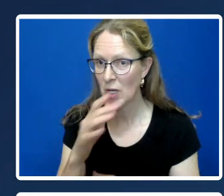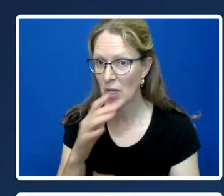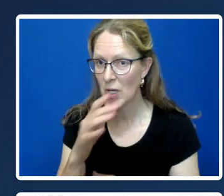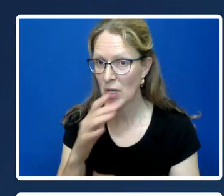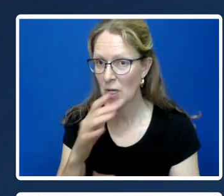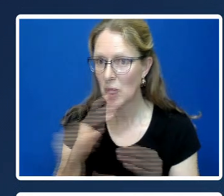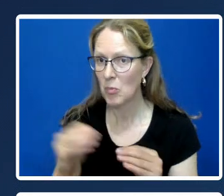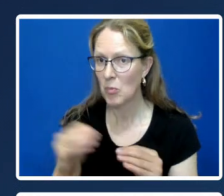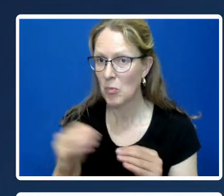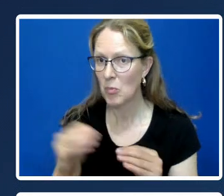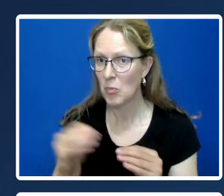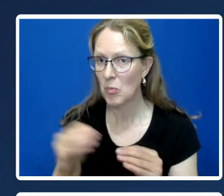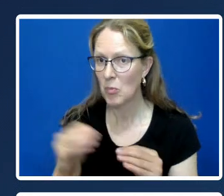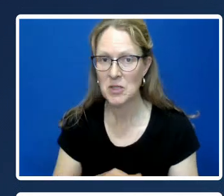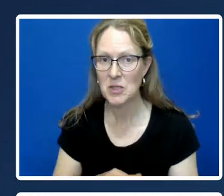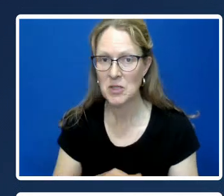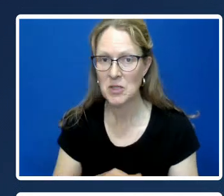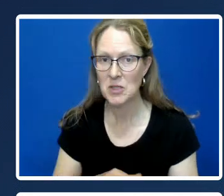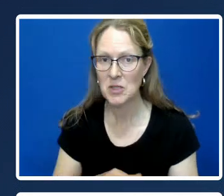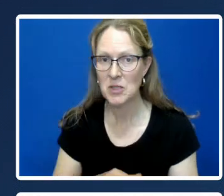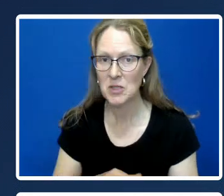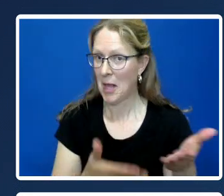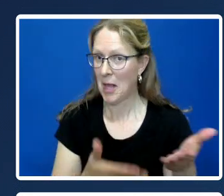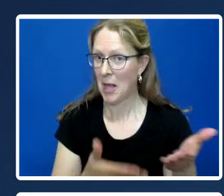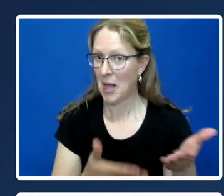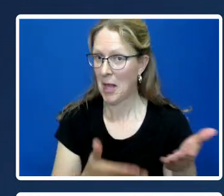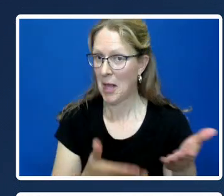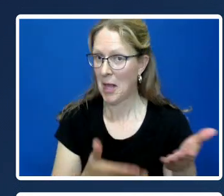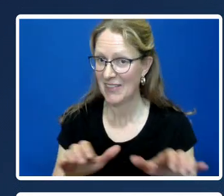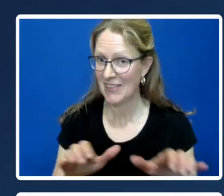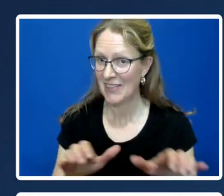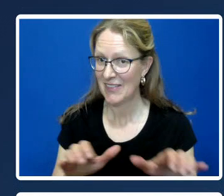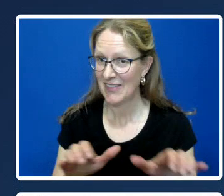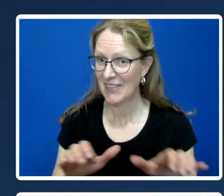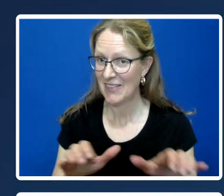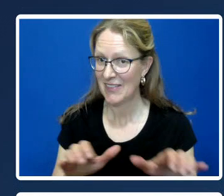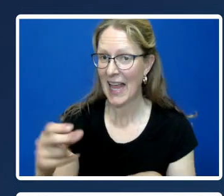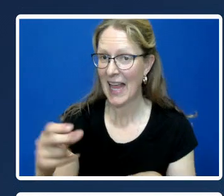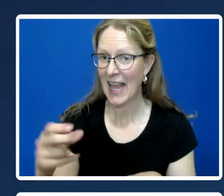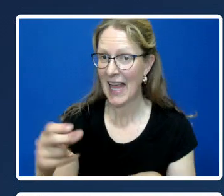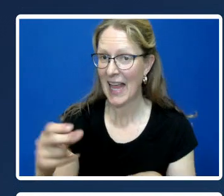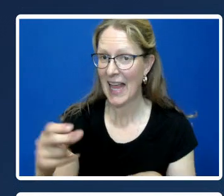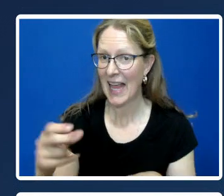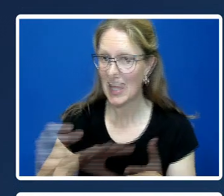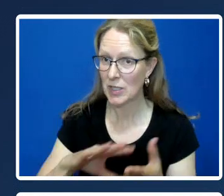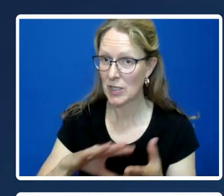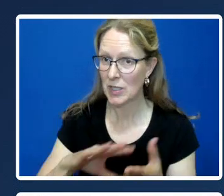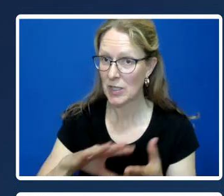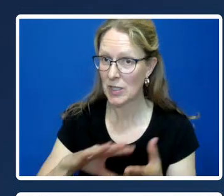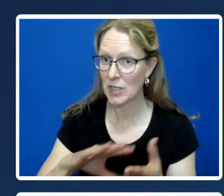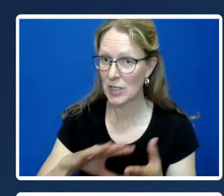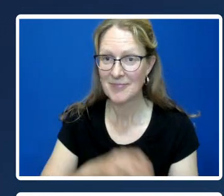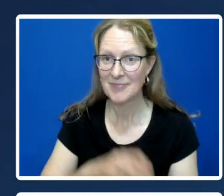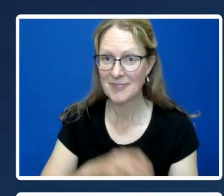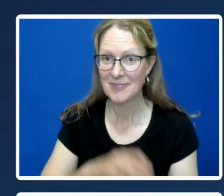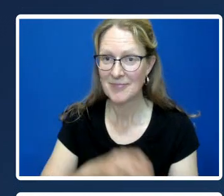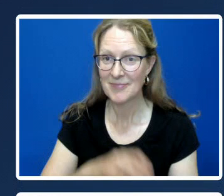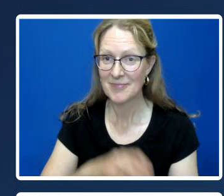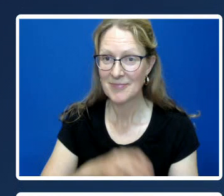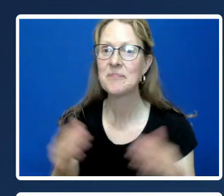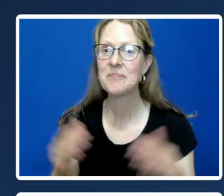our high school participants got to engage in. Thank you. Next slide.